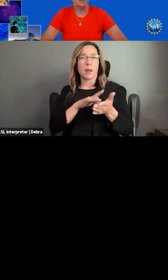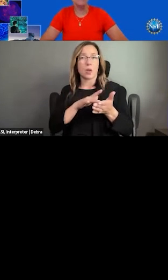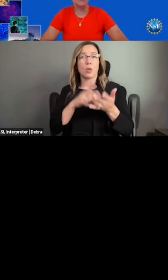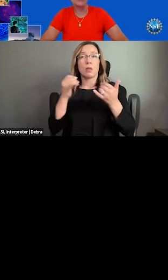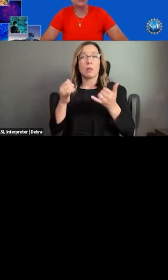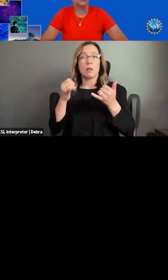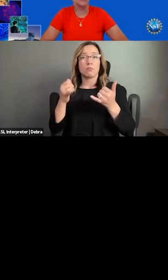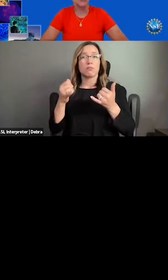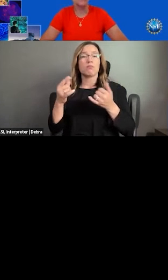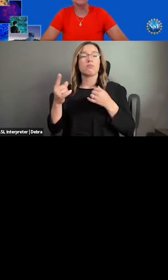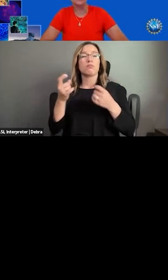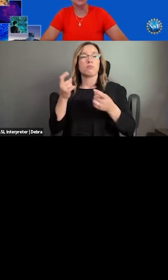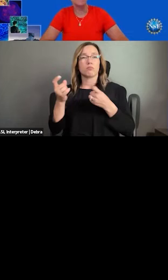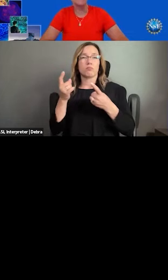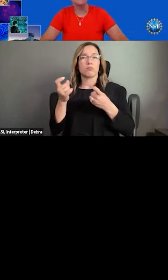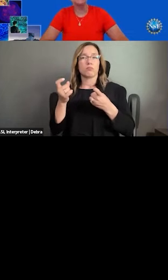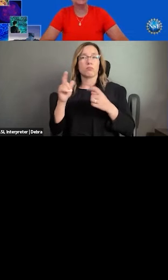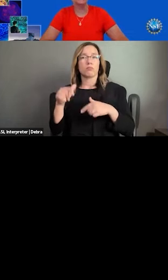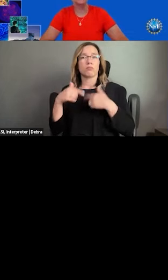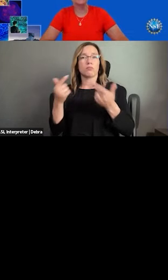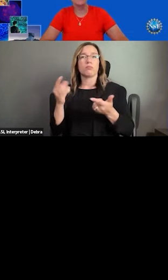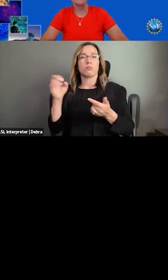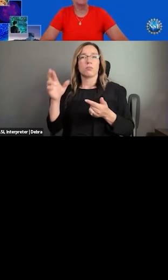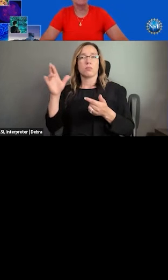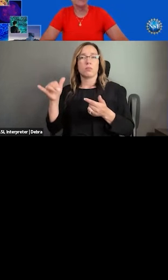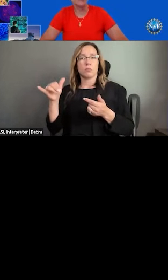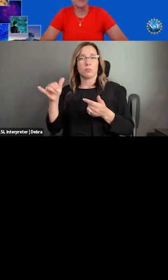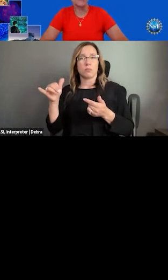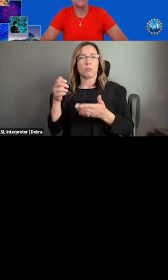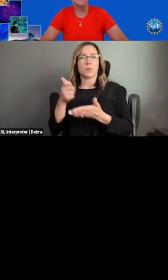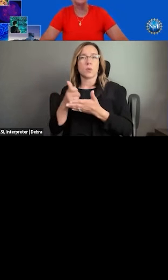and I'm going to turn it over to Jeremy to help fill the questions.